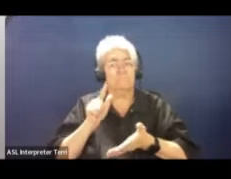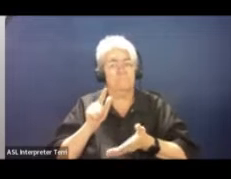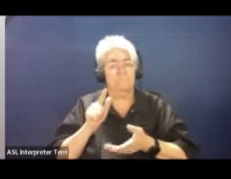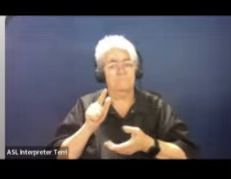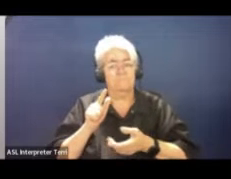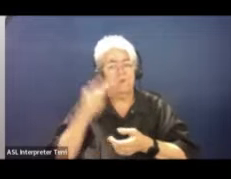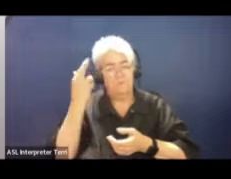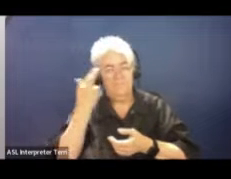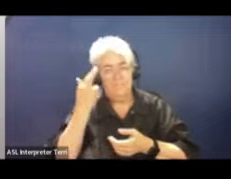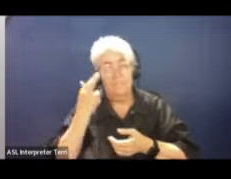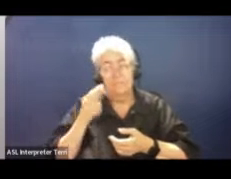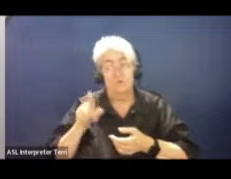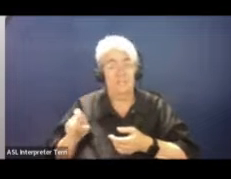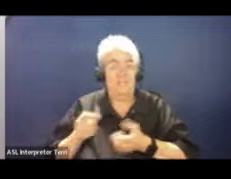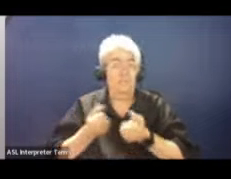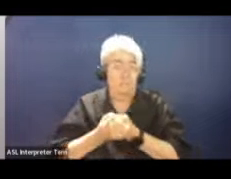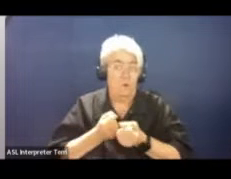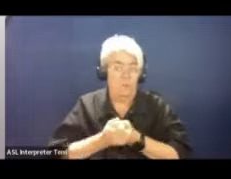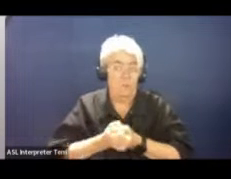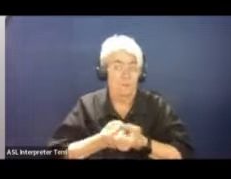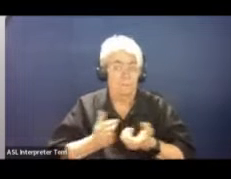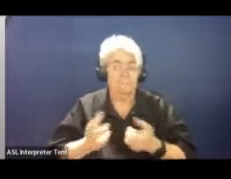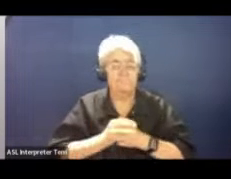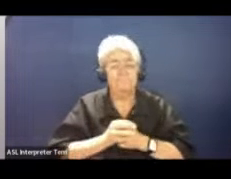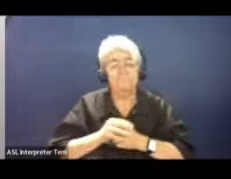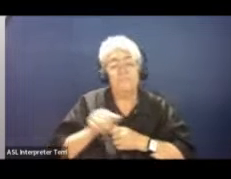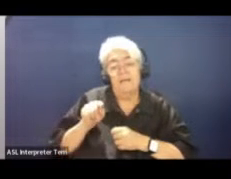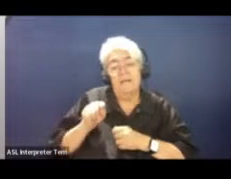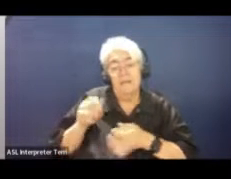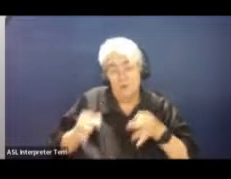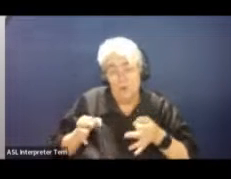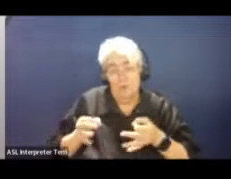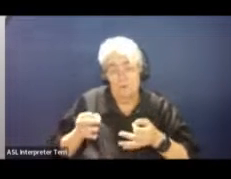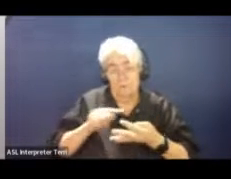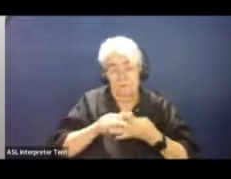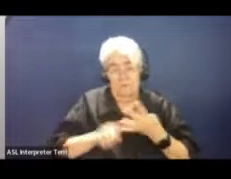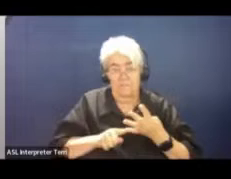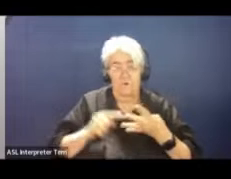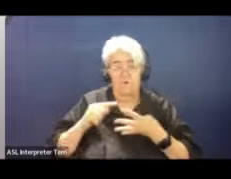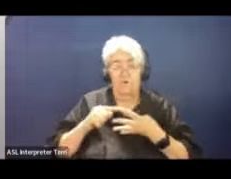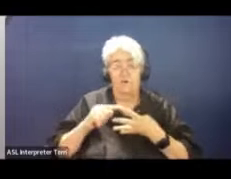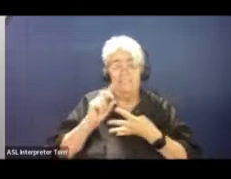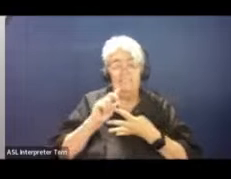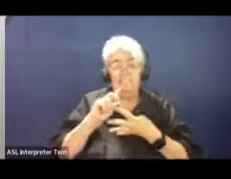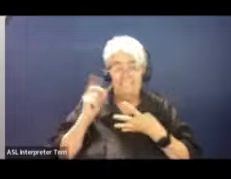need lots more support. There. These courts include the Denver district competency court,